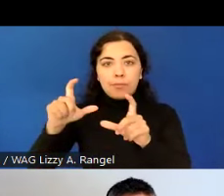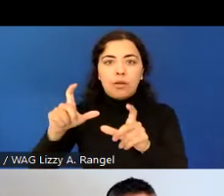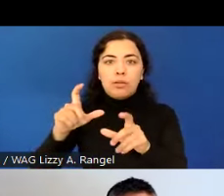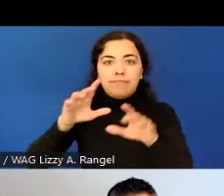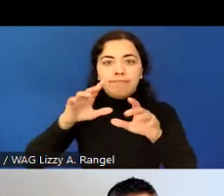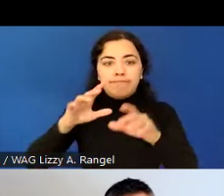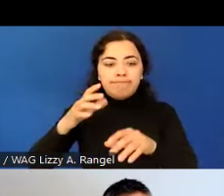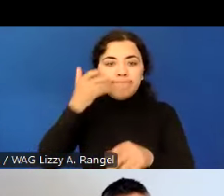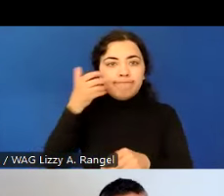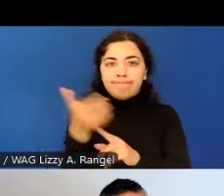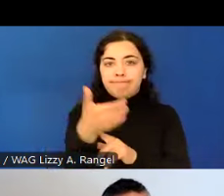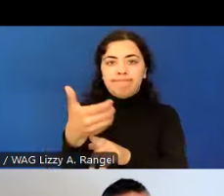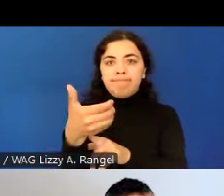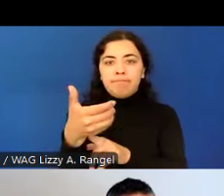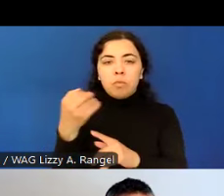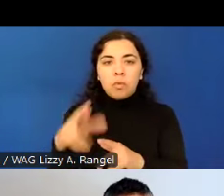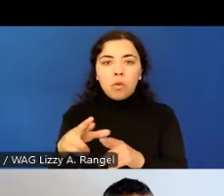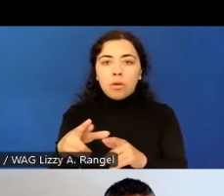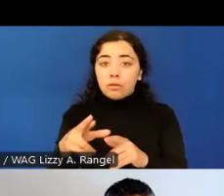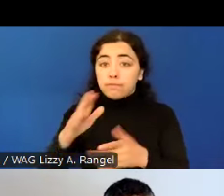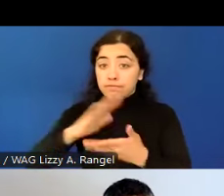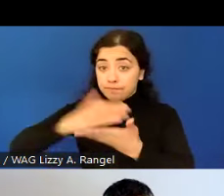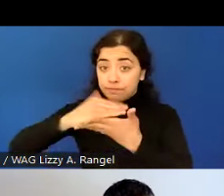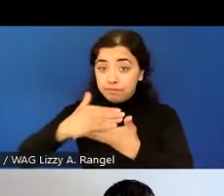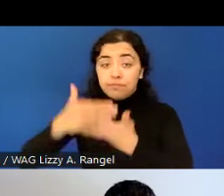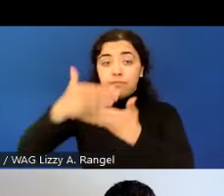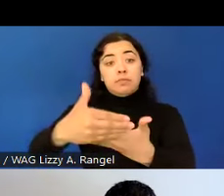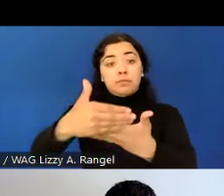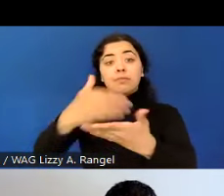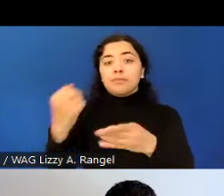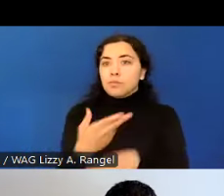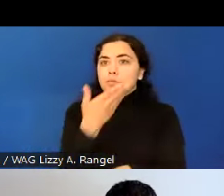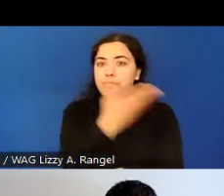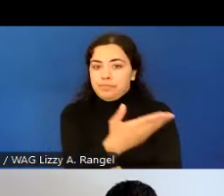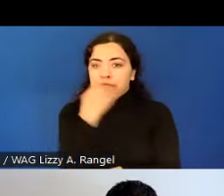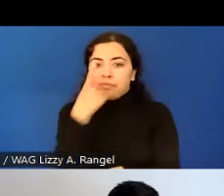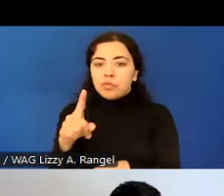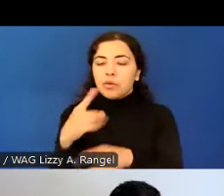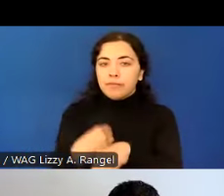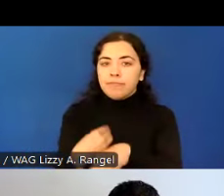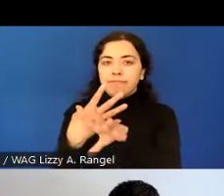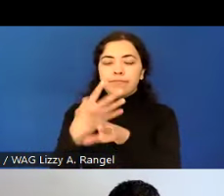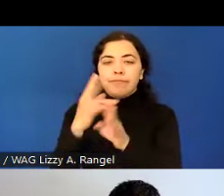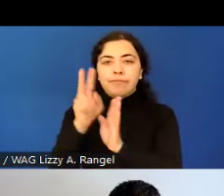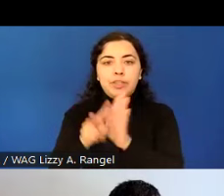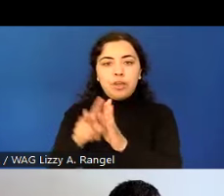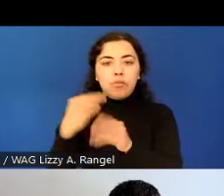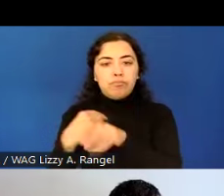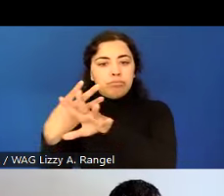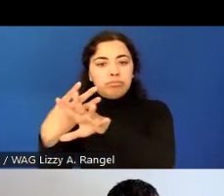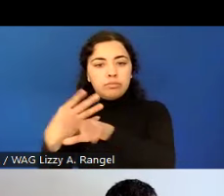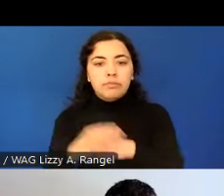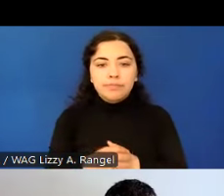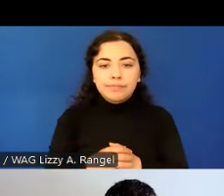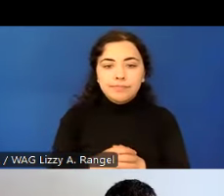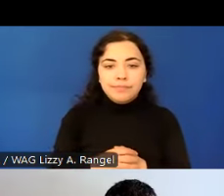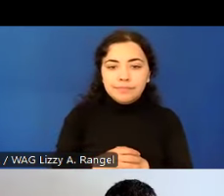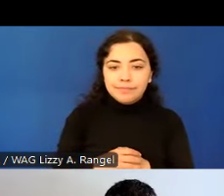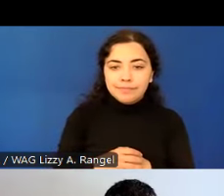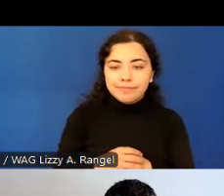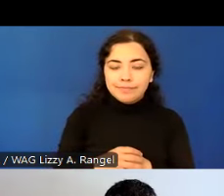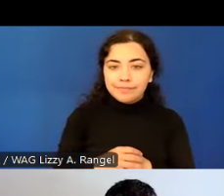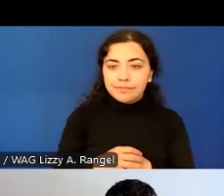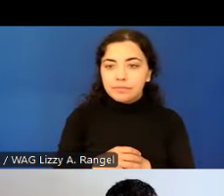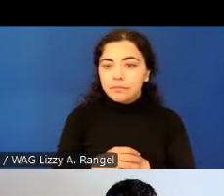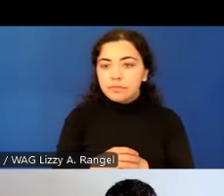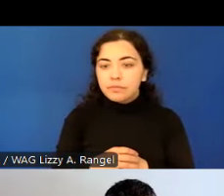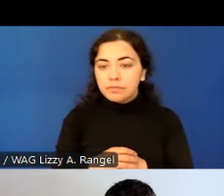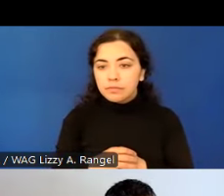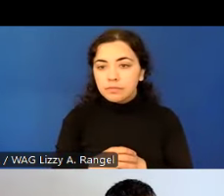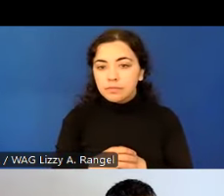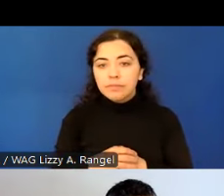as a source to compose a final video. I'm going to put a link to that as well in the Zoom chat now.